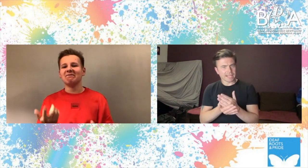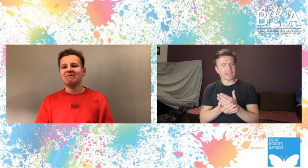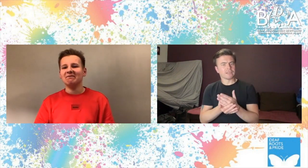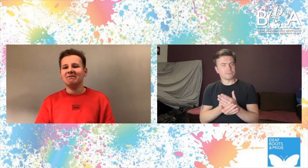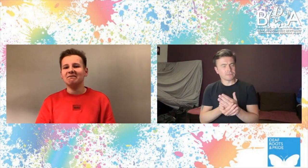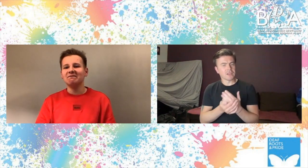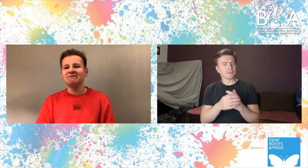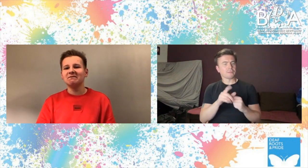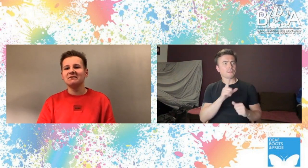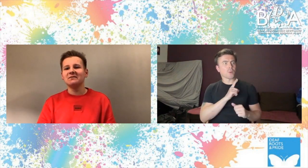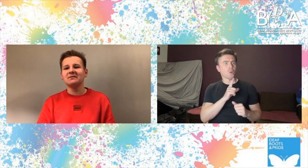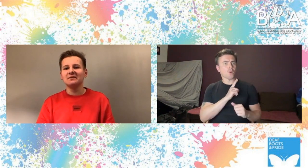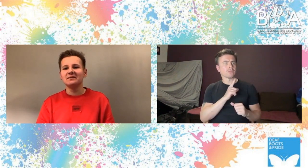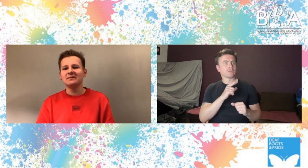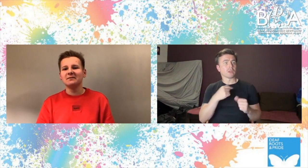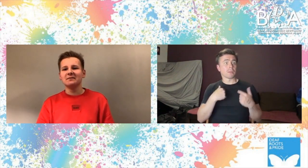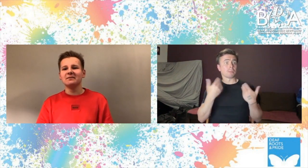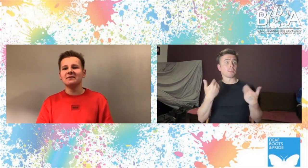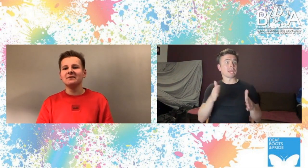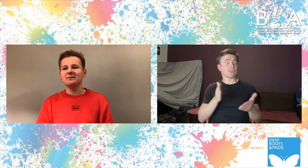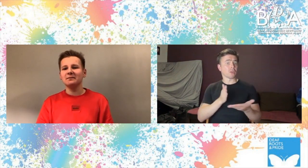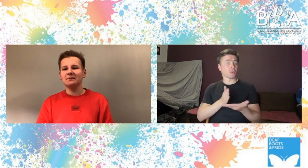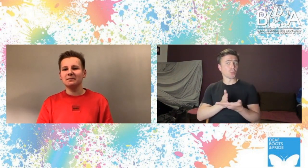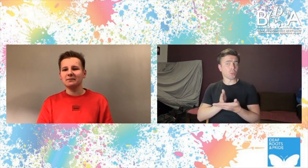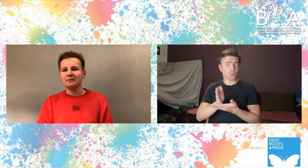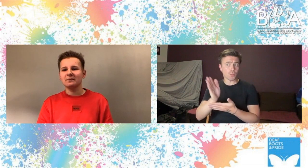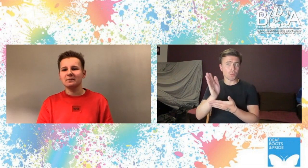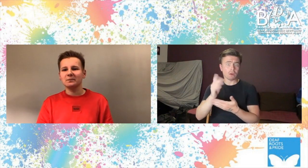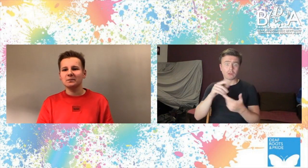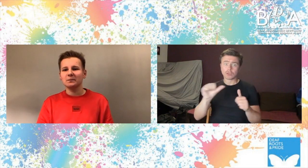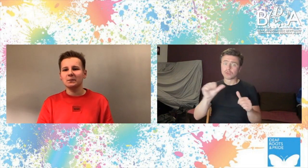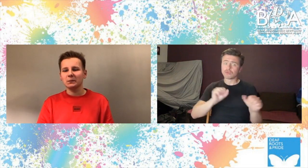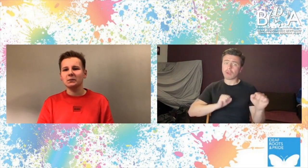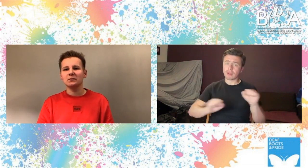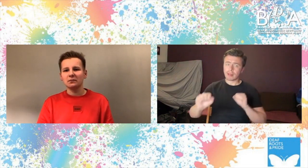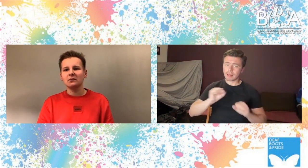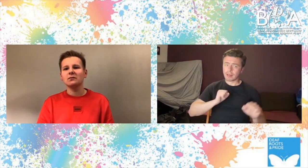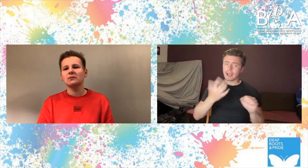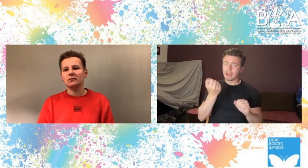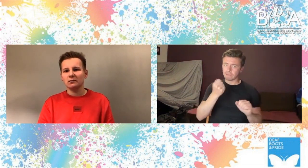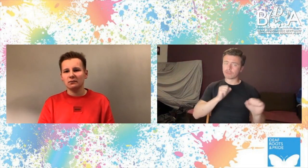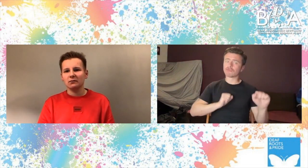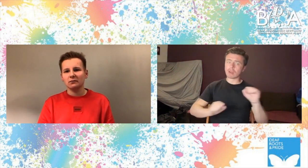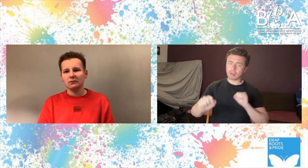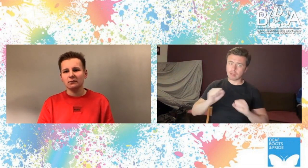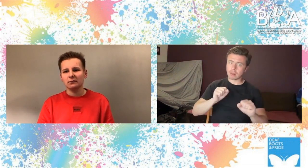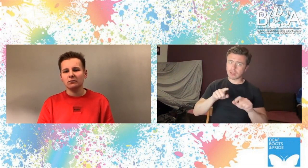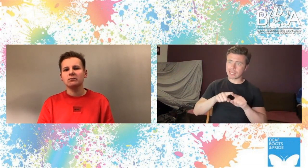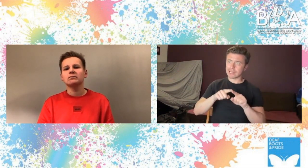Definitely. I have certainly been through some struggles, I have to say.